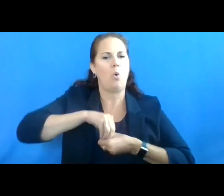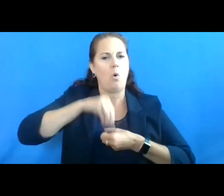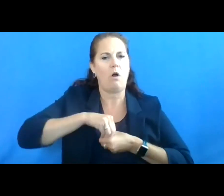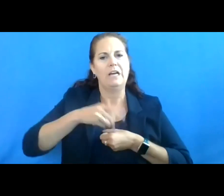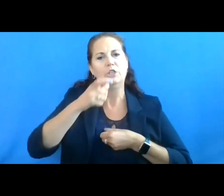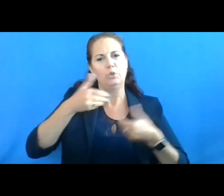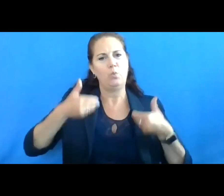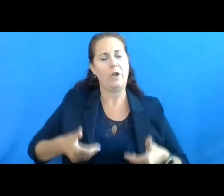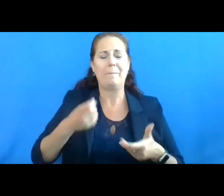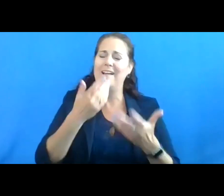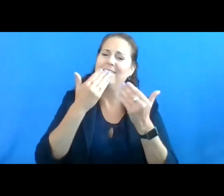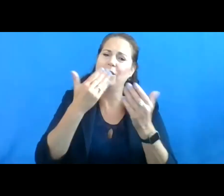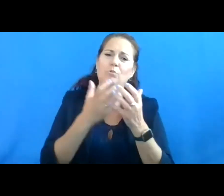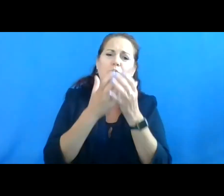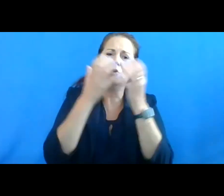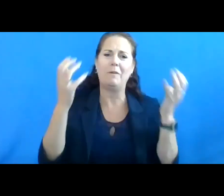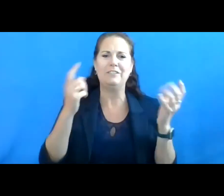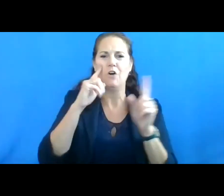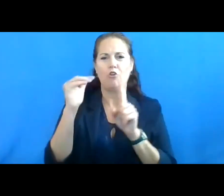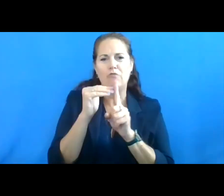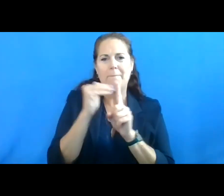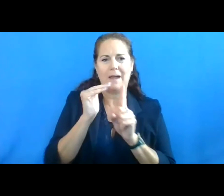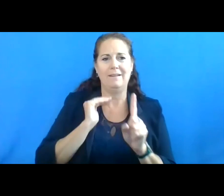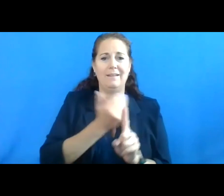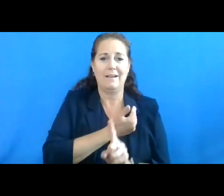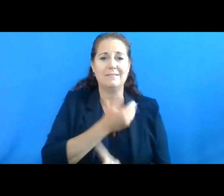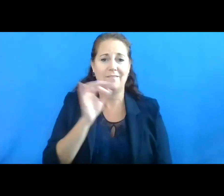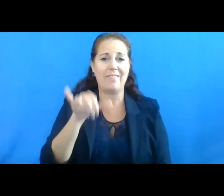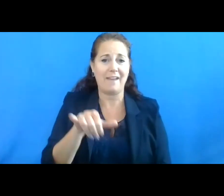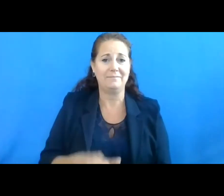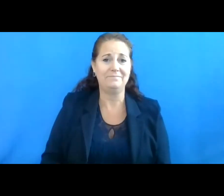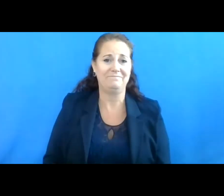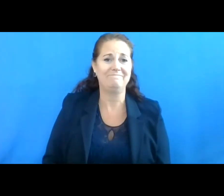Thank you so so much for reminding us of that.